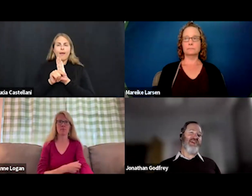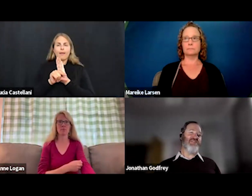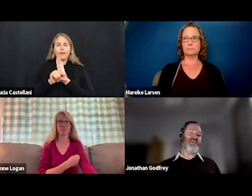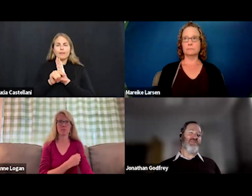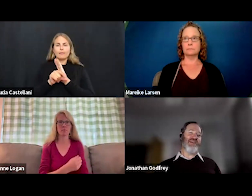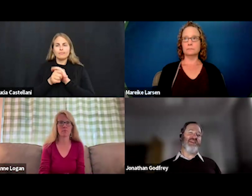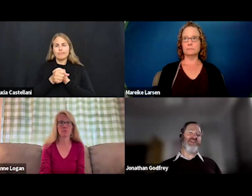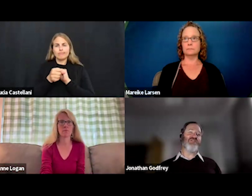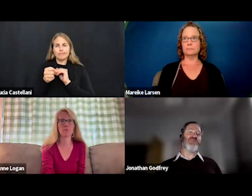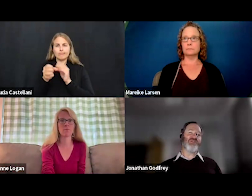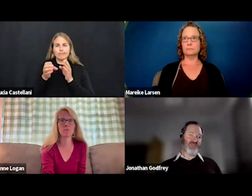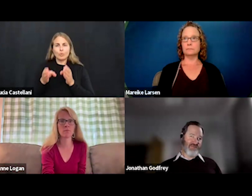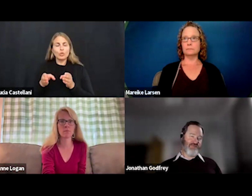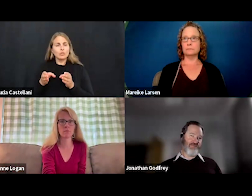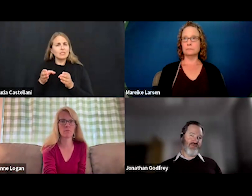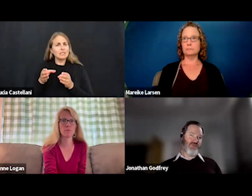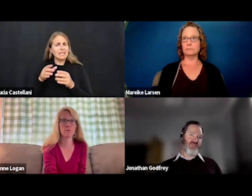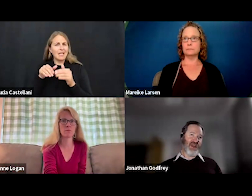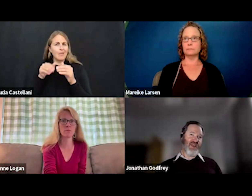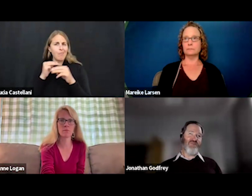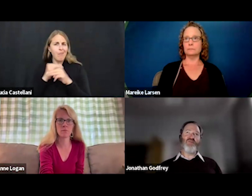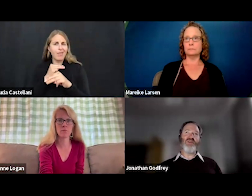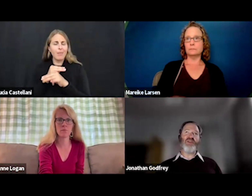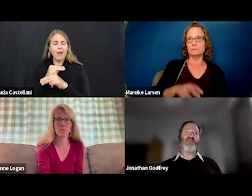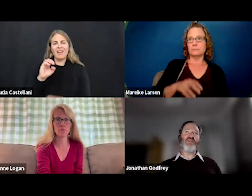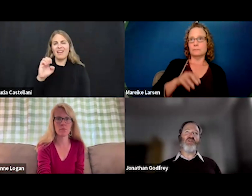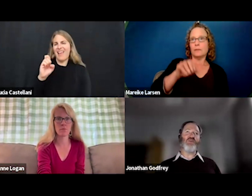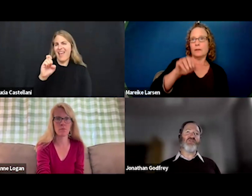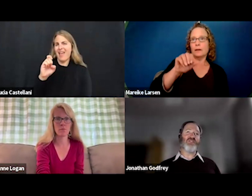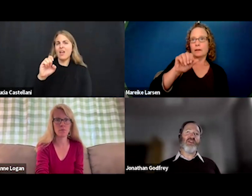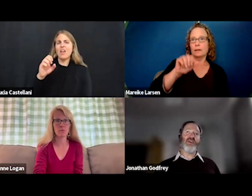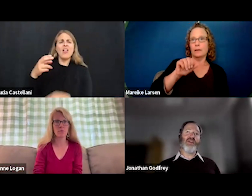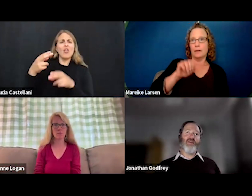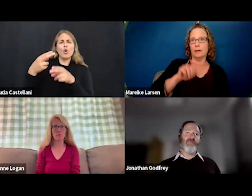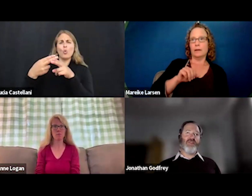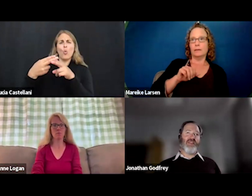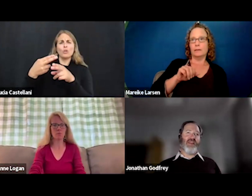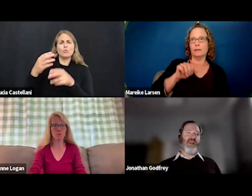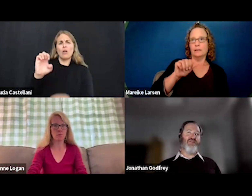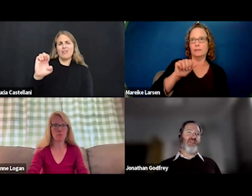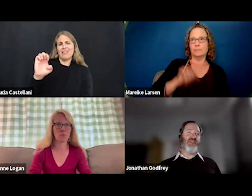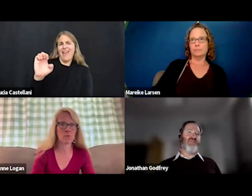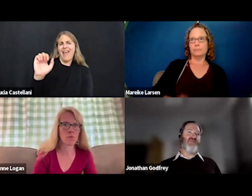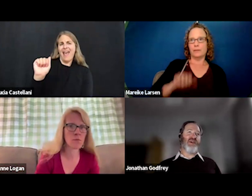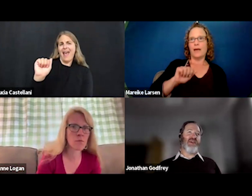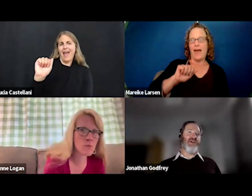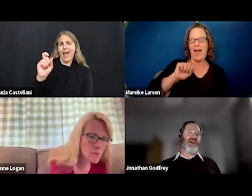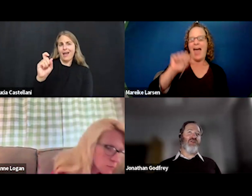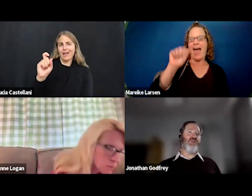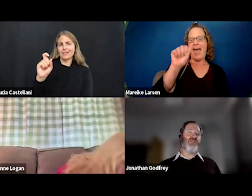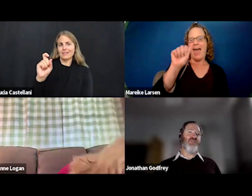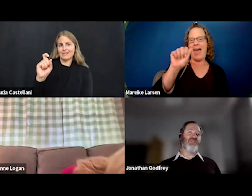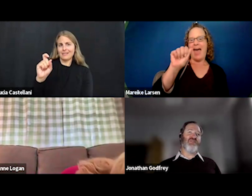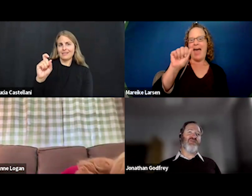Axiomatic Geometry was the name of the course. And for the life of me, I could not